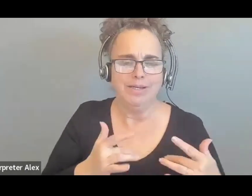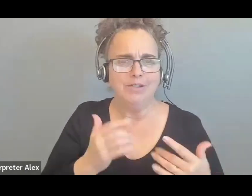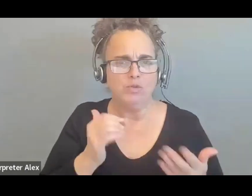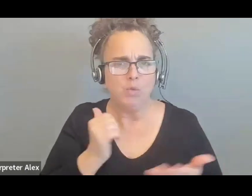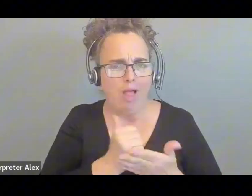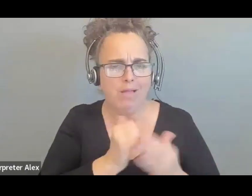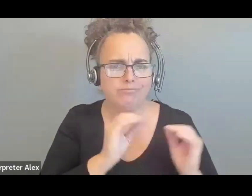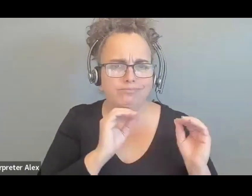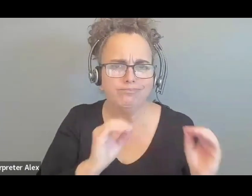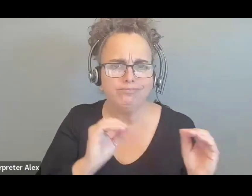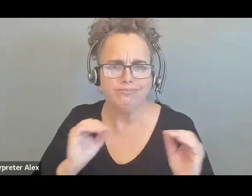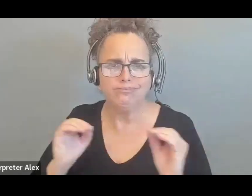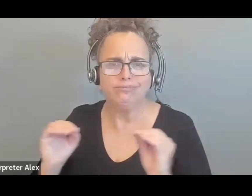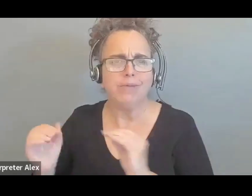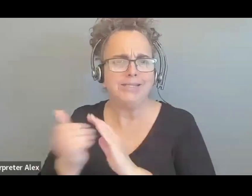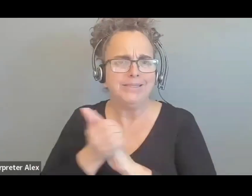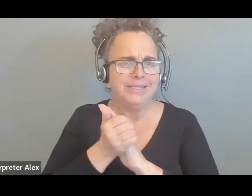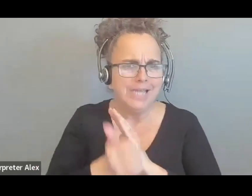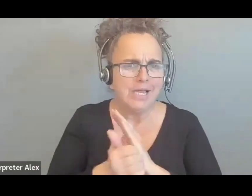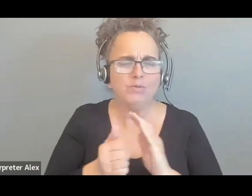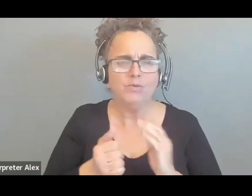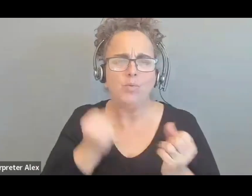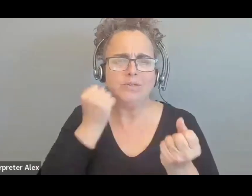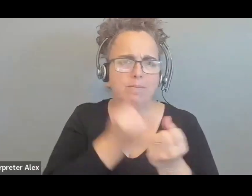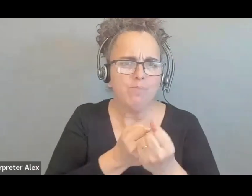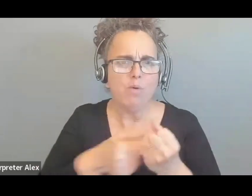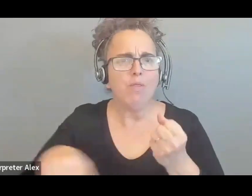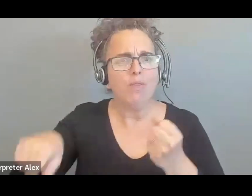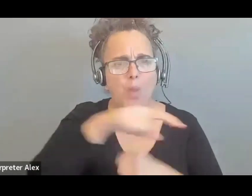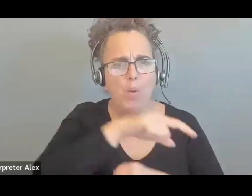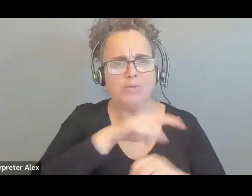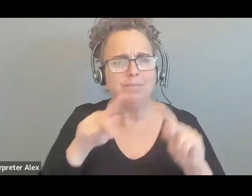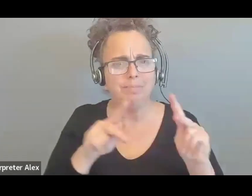or support people trying to enter this space